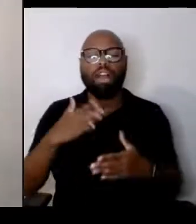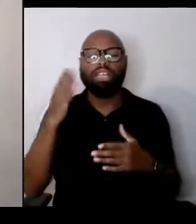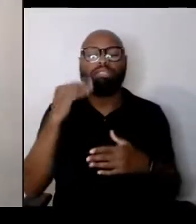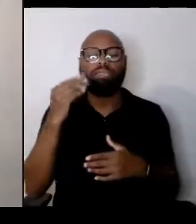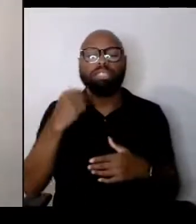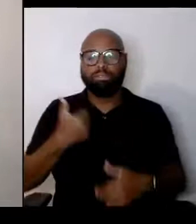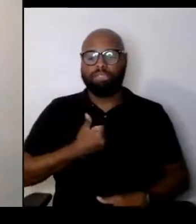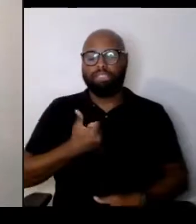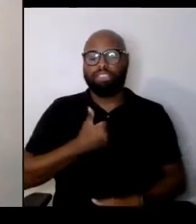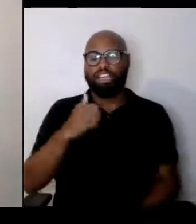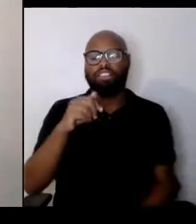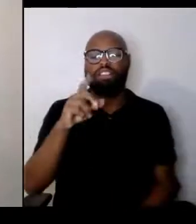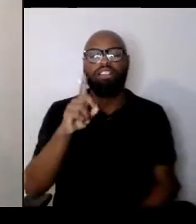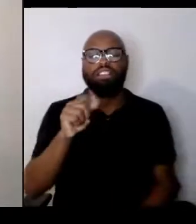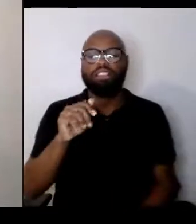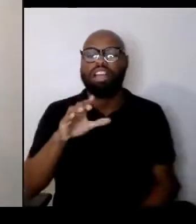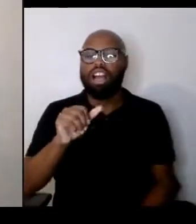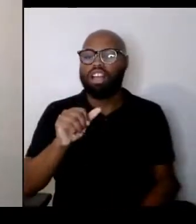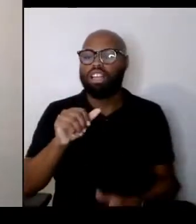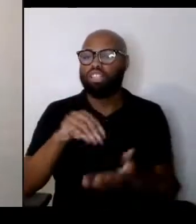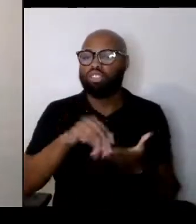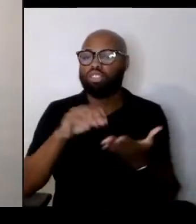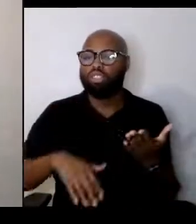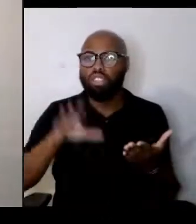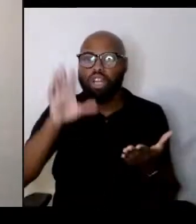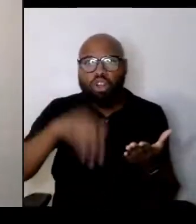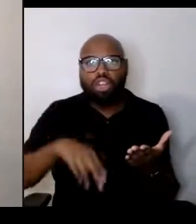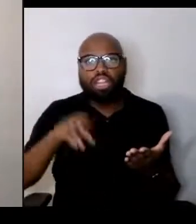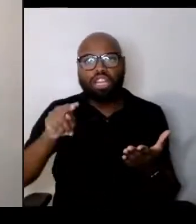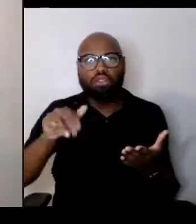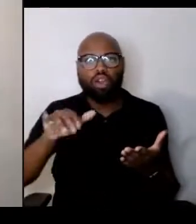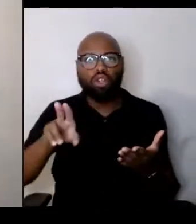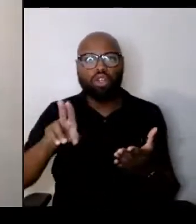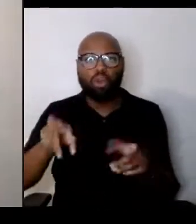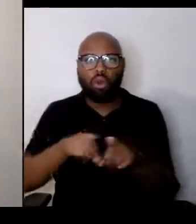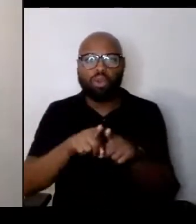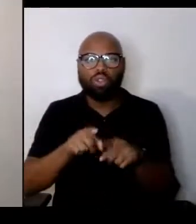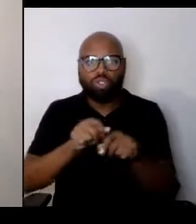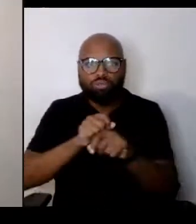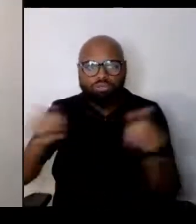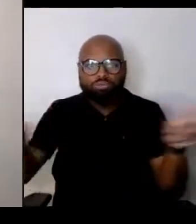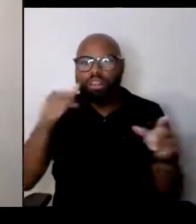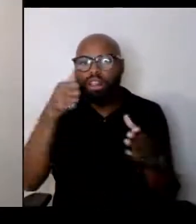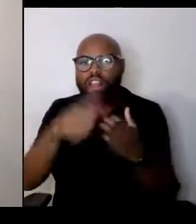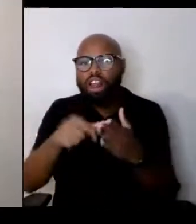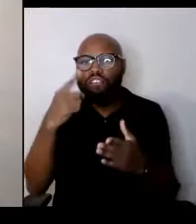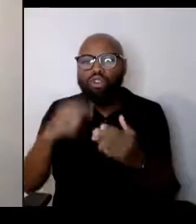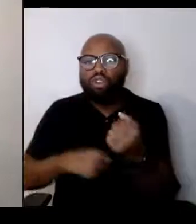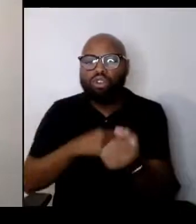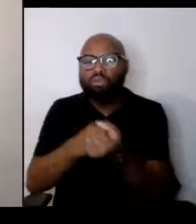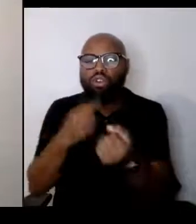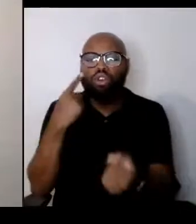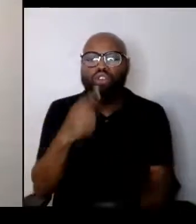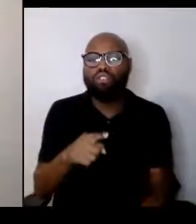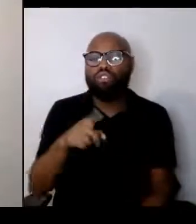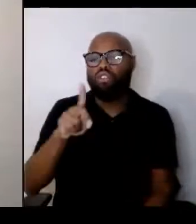And I know that NYU had also put out a letter of support for DACA. So, you know it's really important